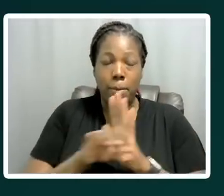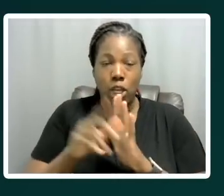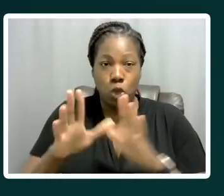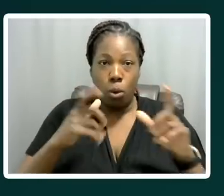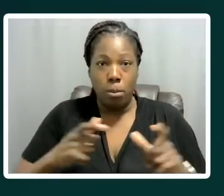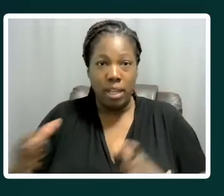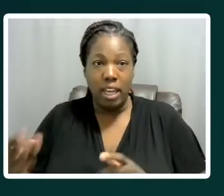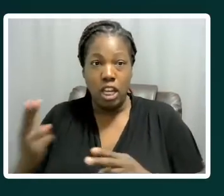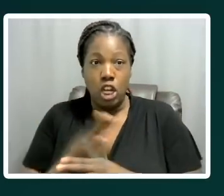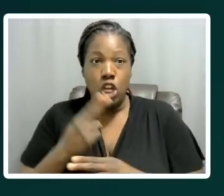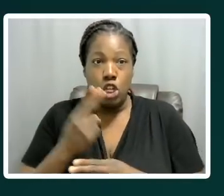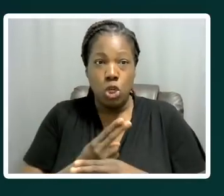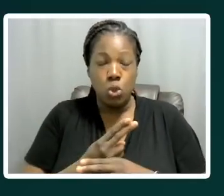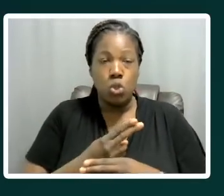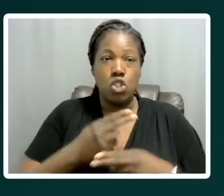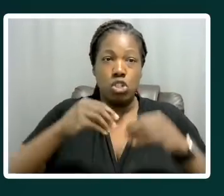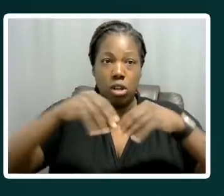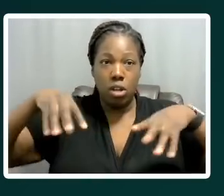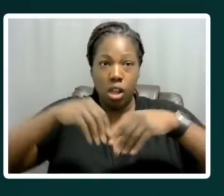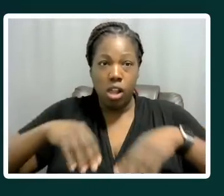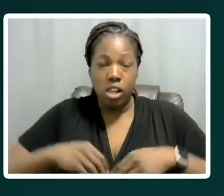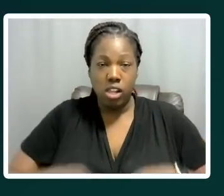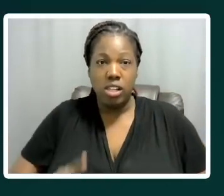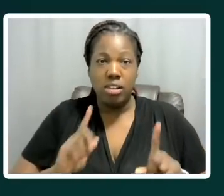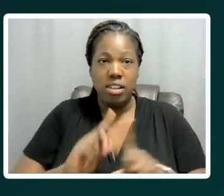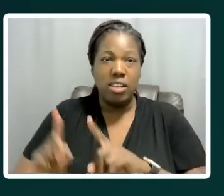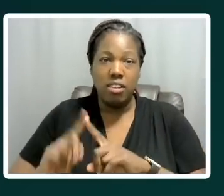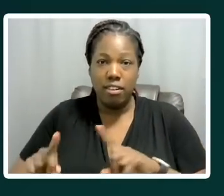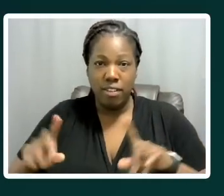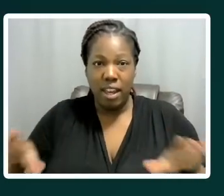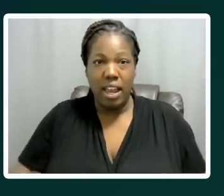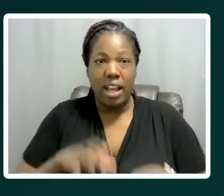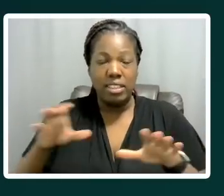is the sequence of actions and responses in the interactive that lead the student